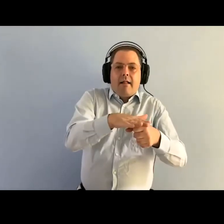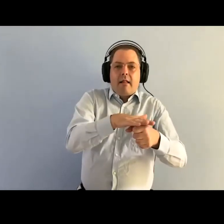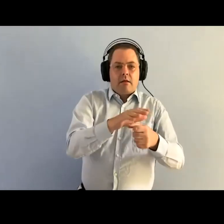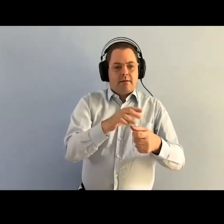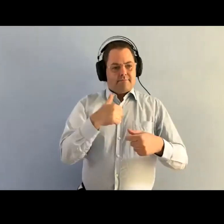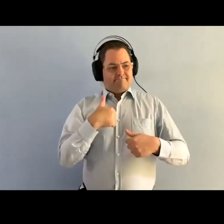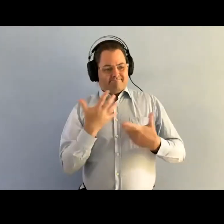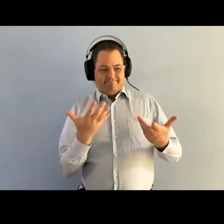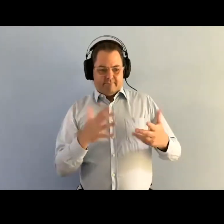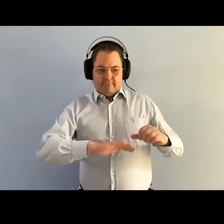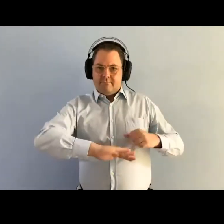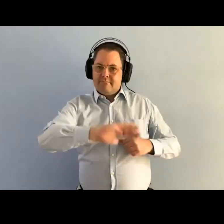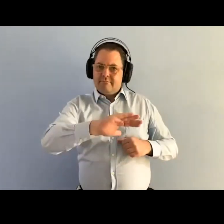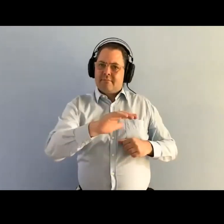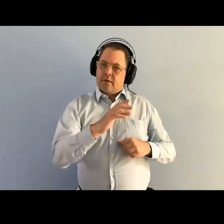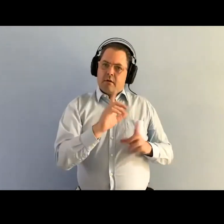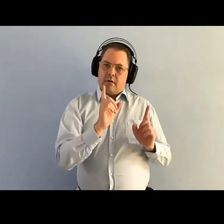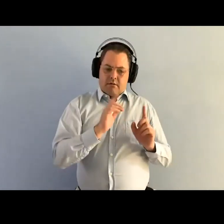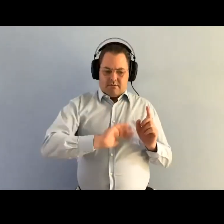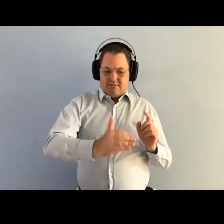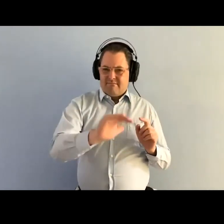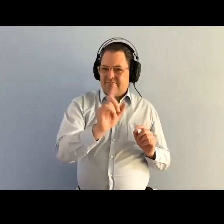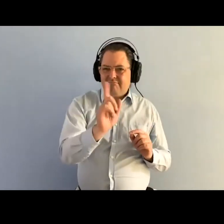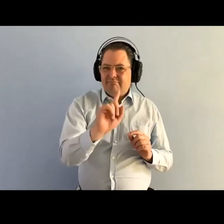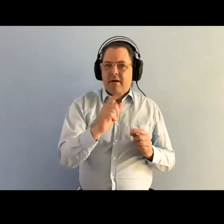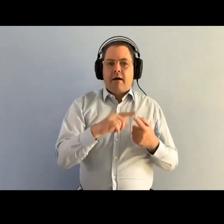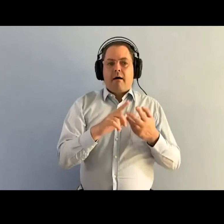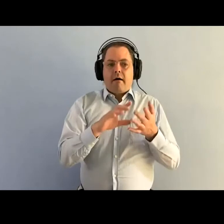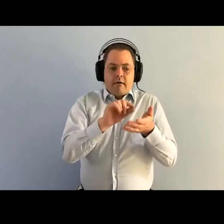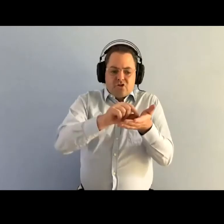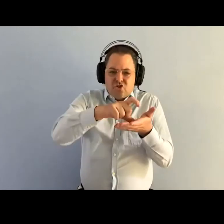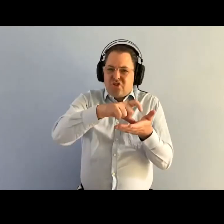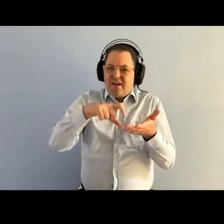the local people who need to ensure the reasonable accommodation